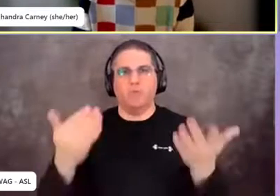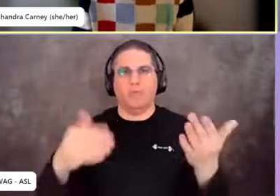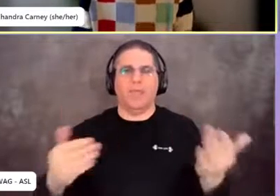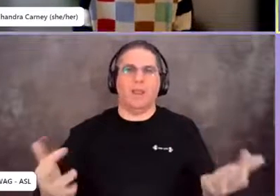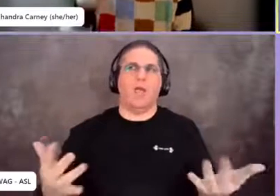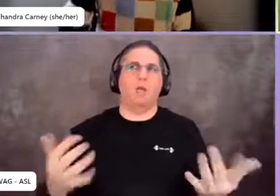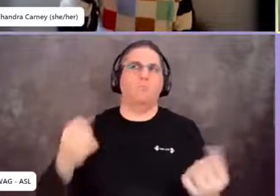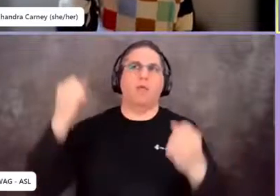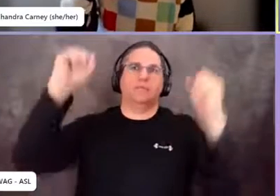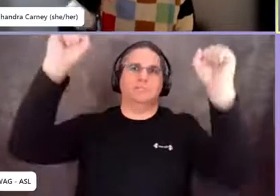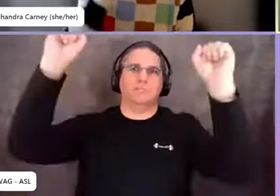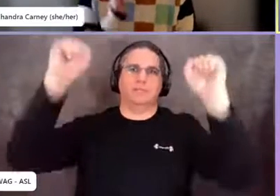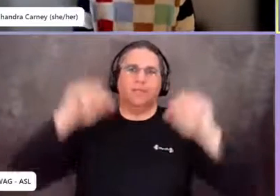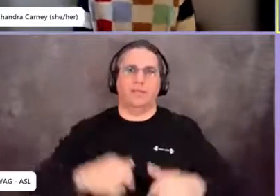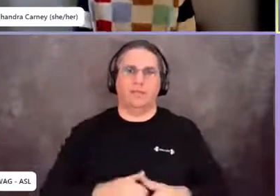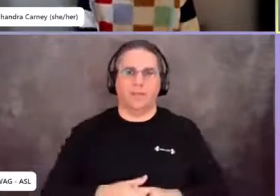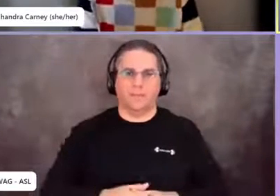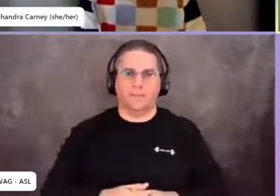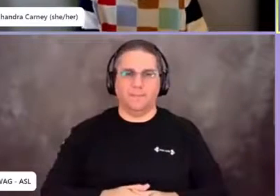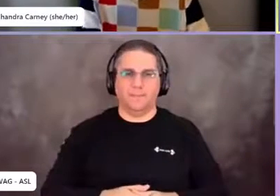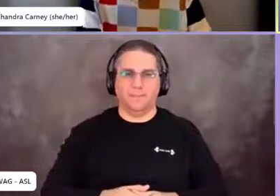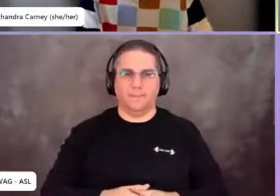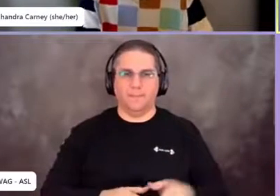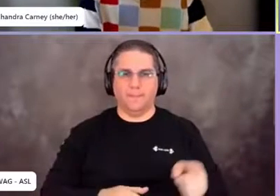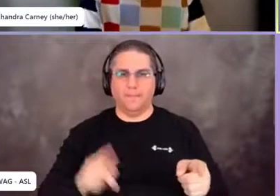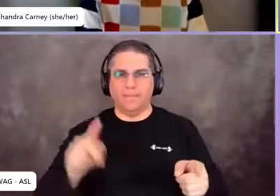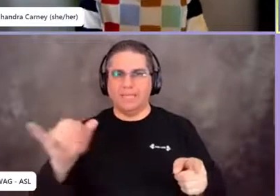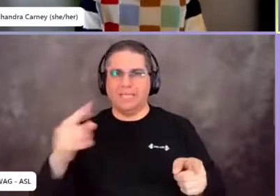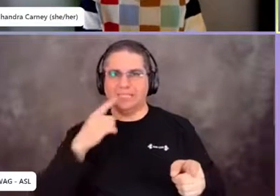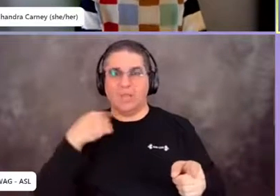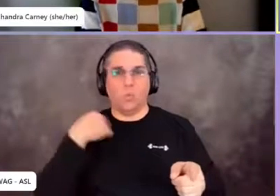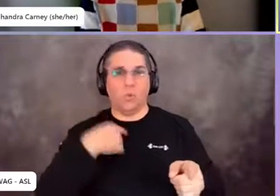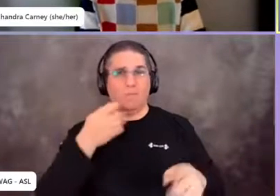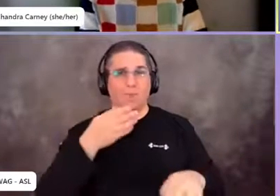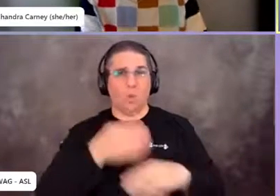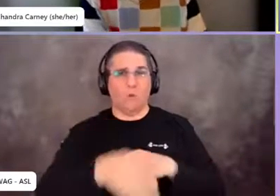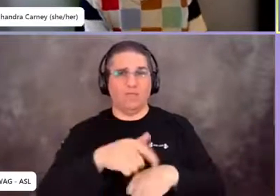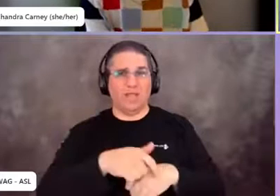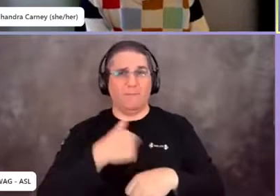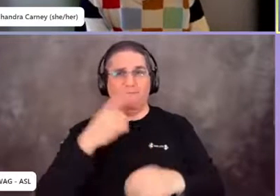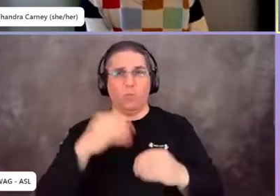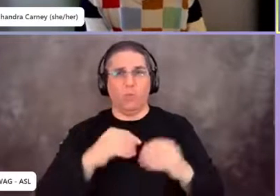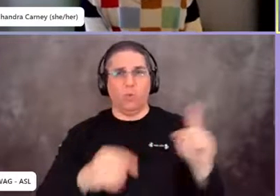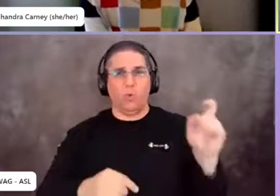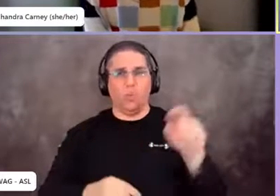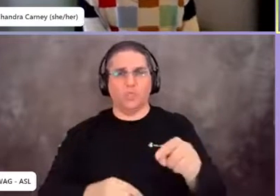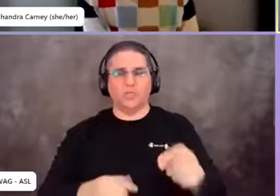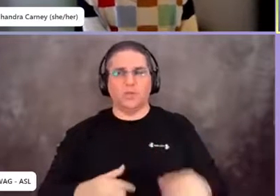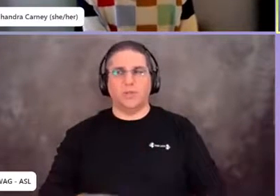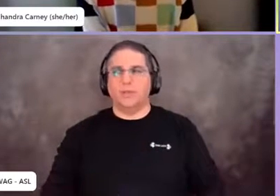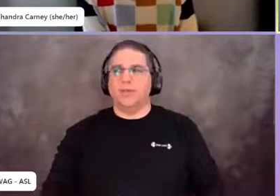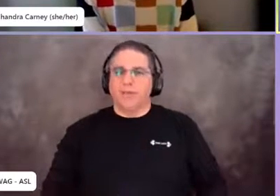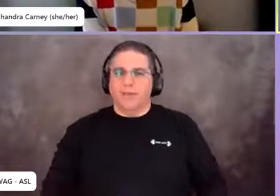obligations. But the approaches the organization towards becoming more accessible if you are are creating an